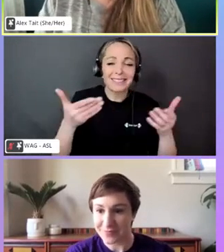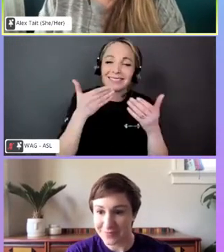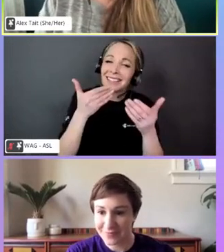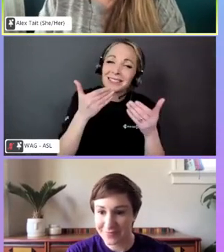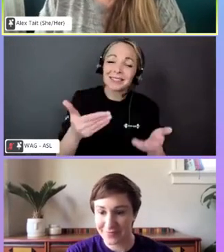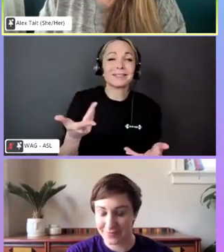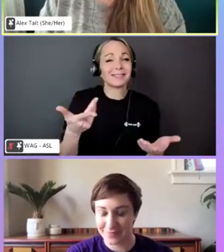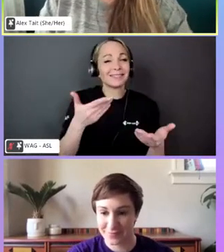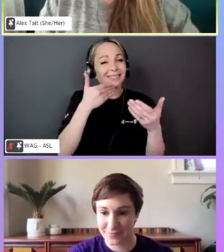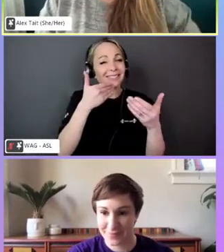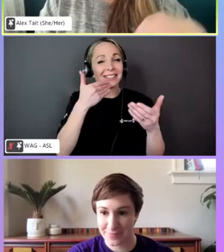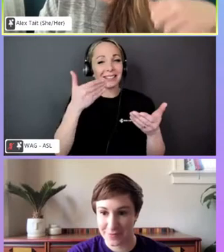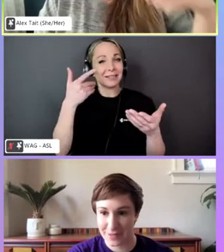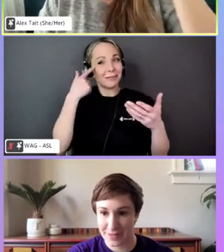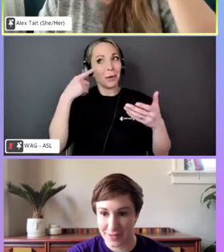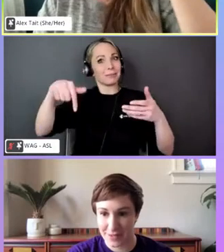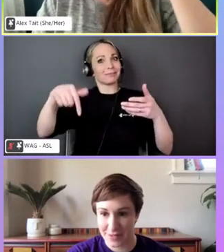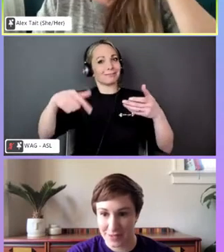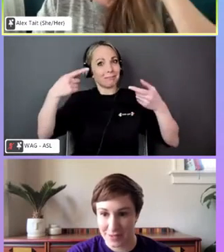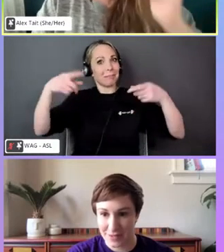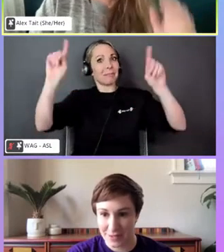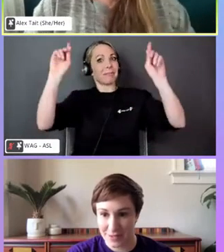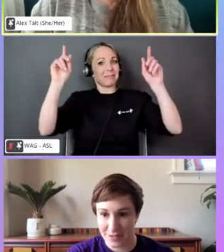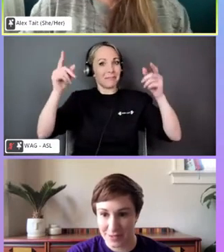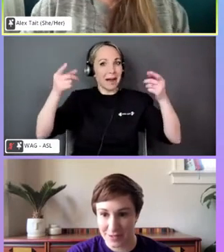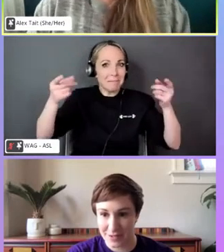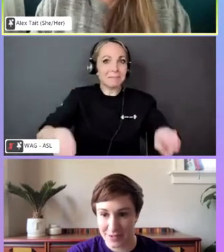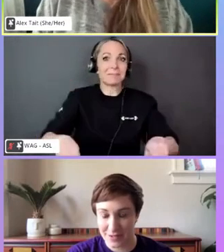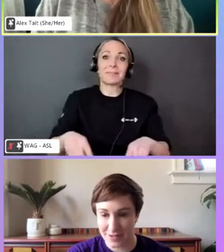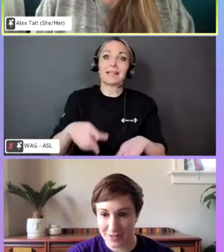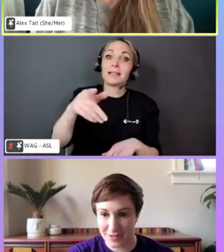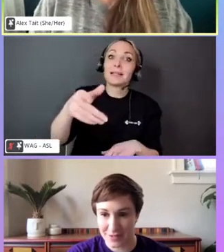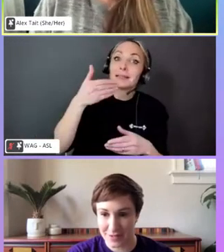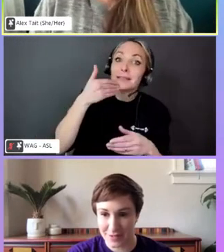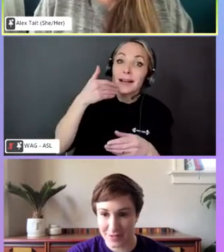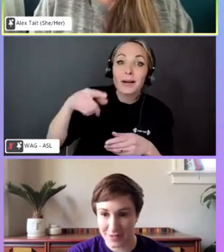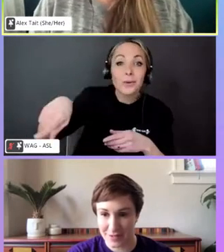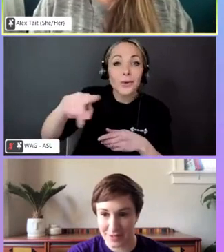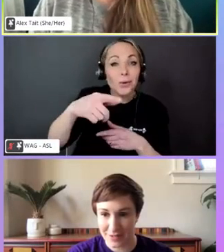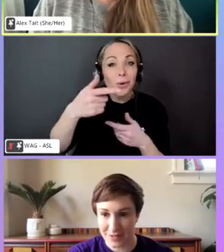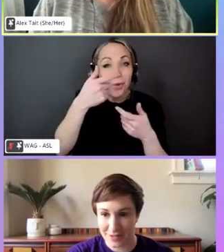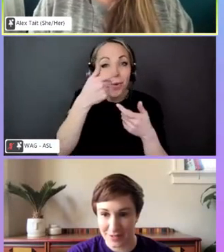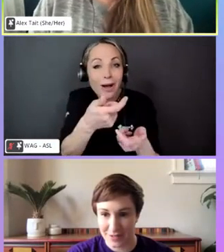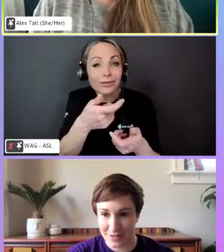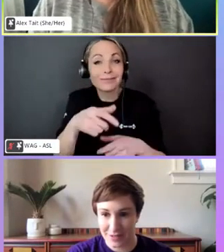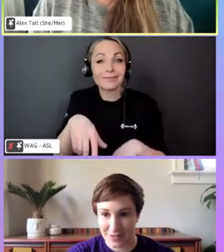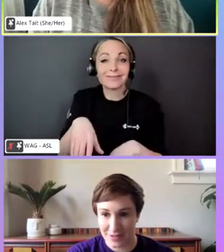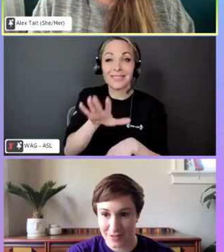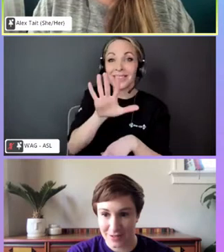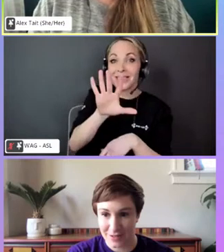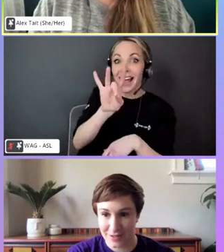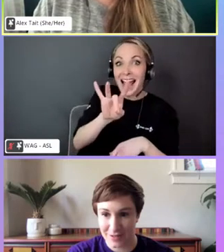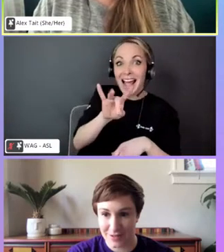dequeues volunteers I know there's a lot of words. Thanks everyone for making this possible, thank you to the audience for watching, thank